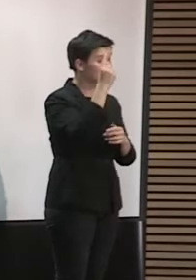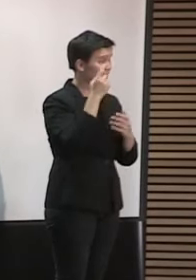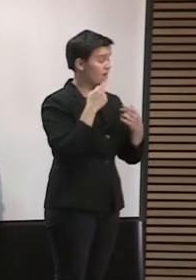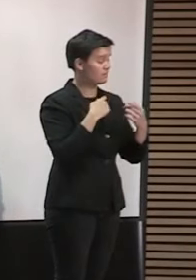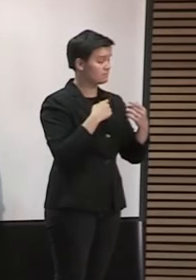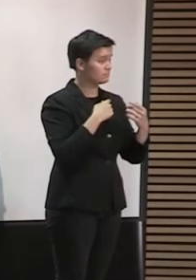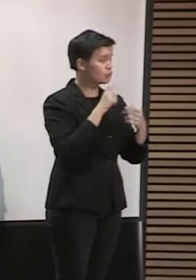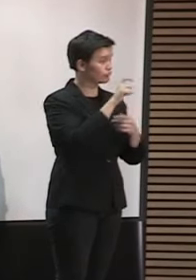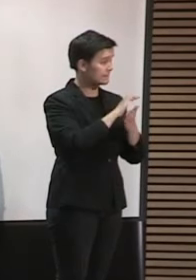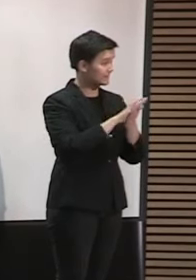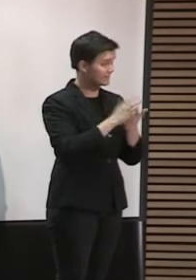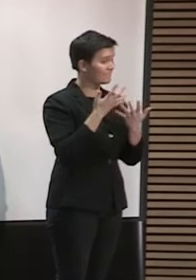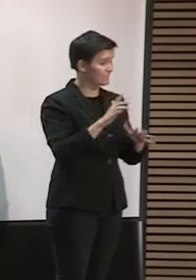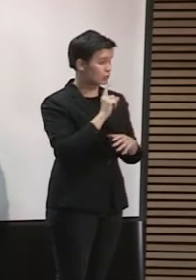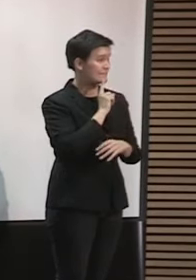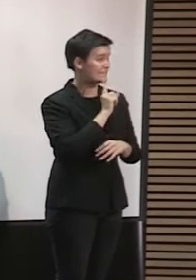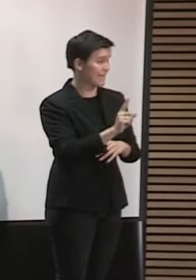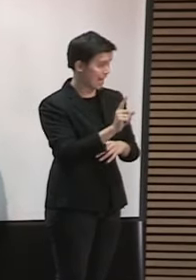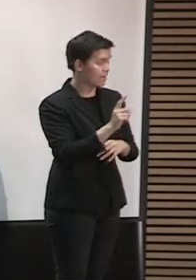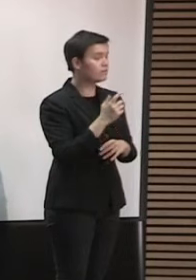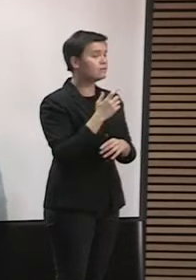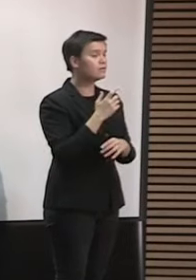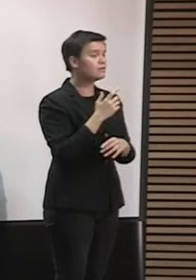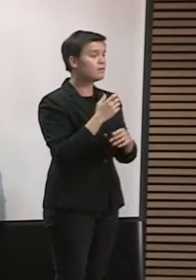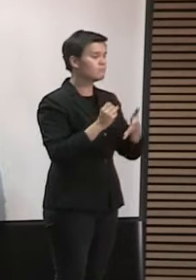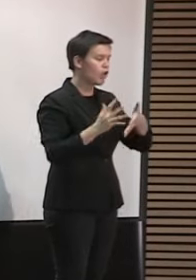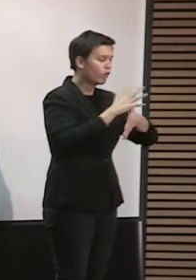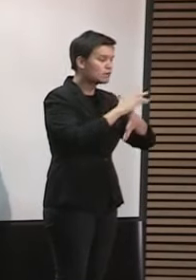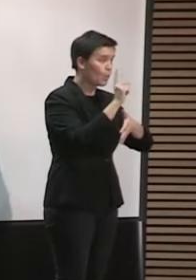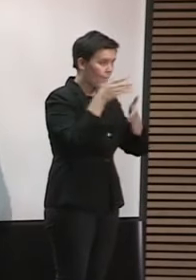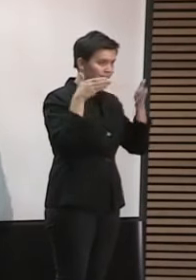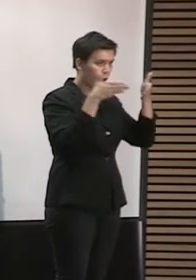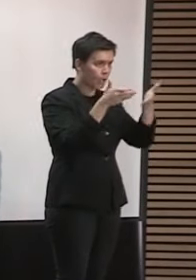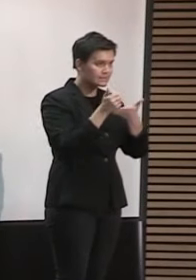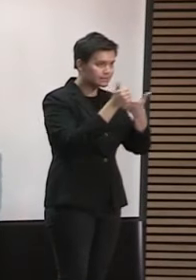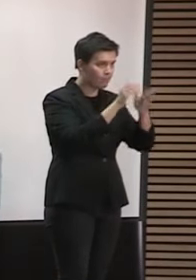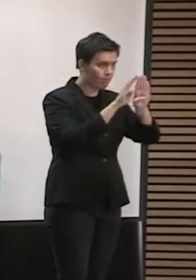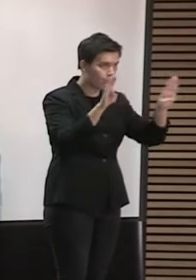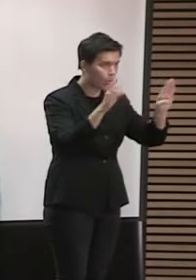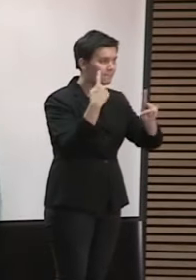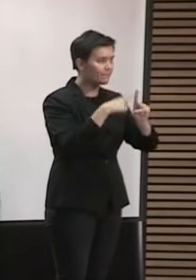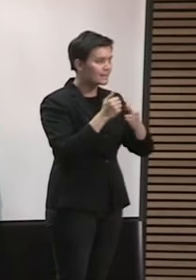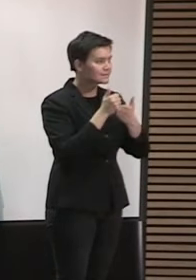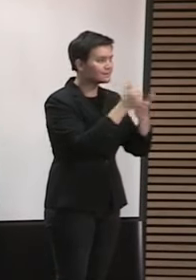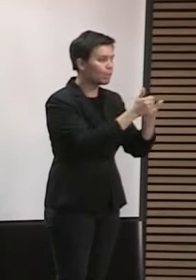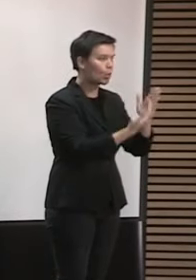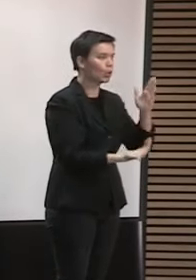the ones that are partially sequenced - I think about 15 - they've been able to do enough